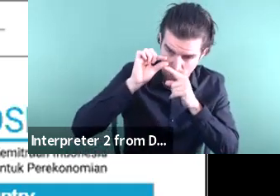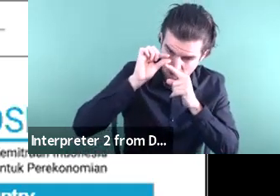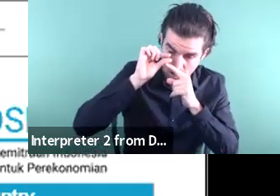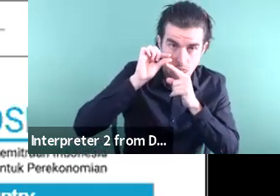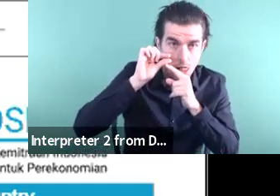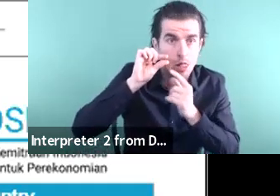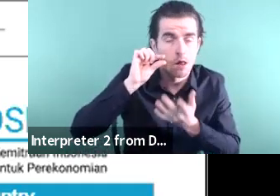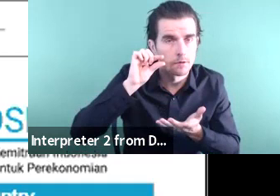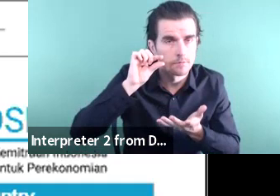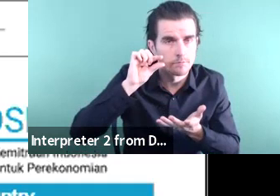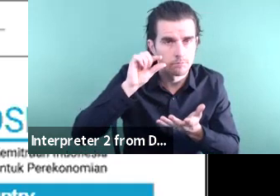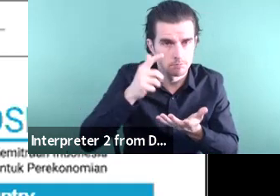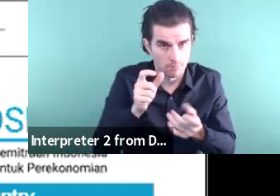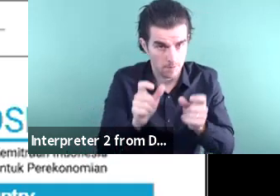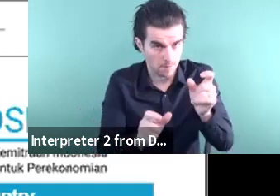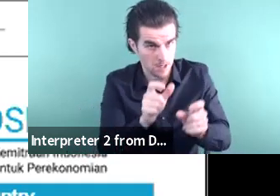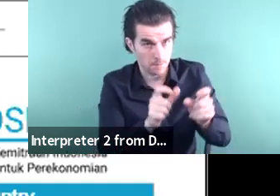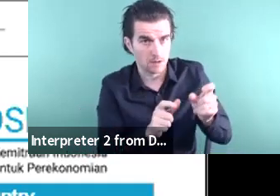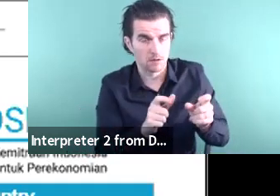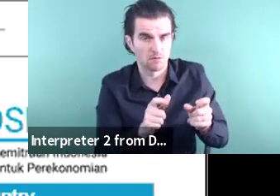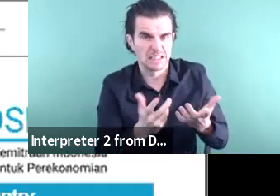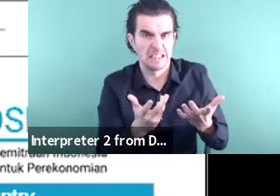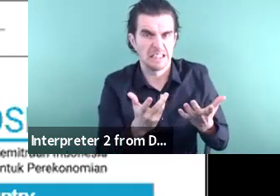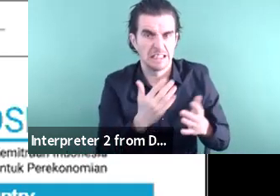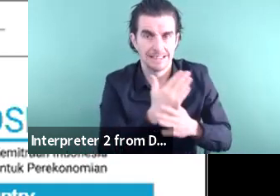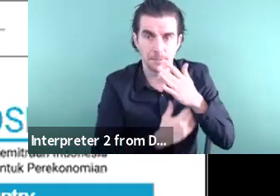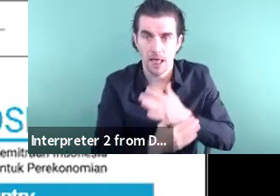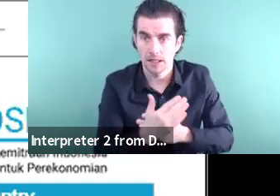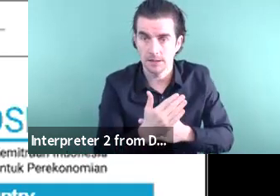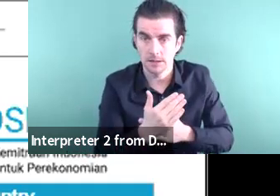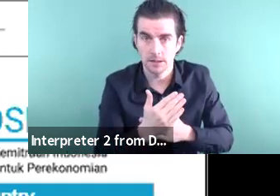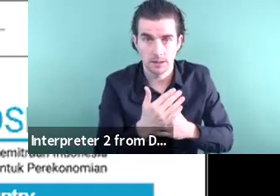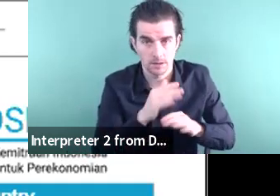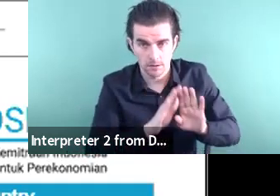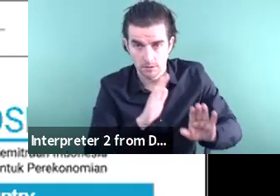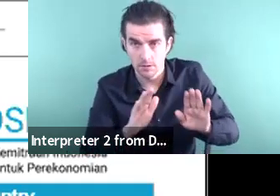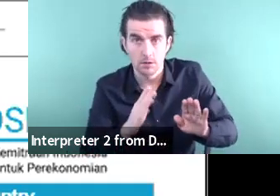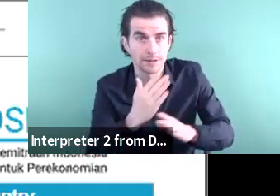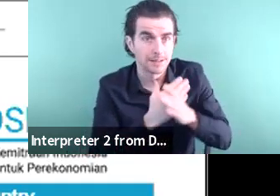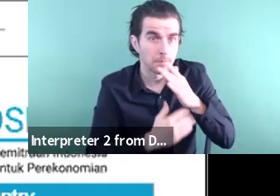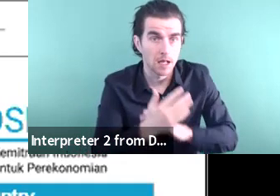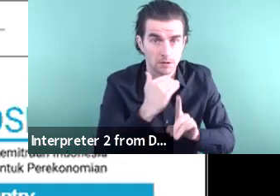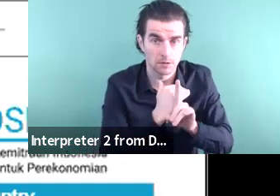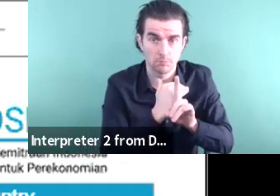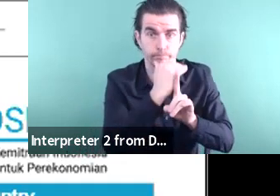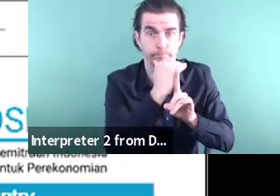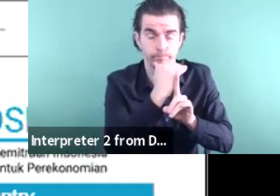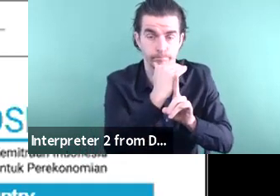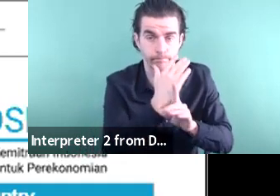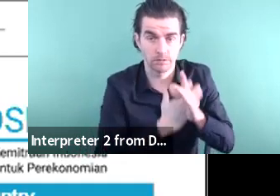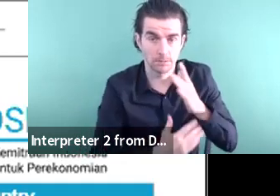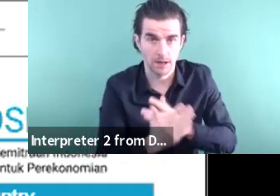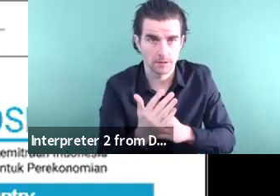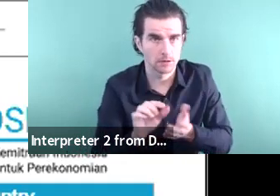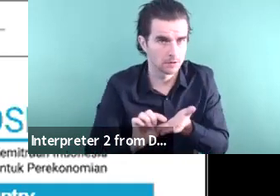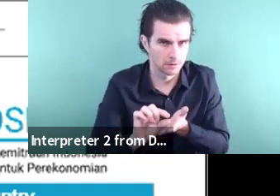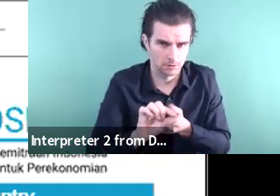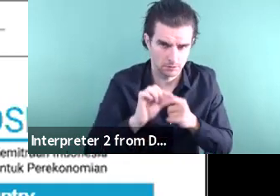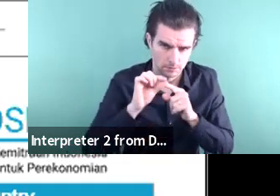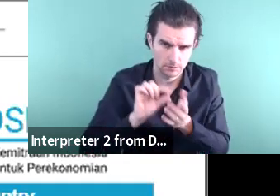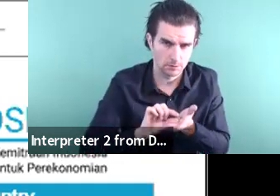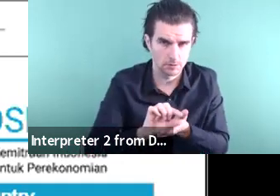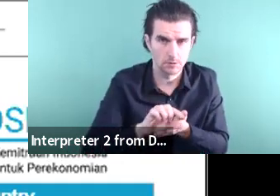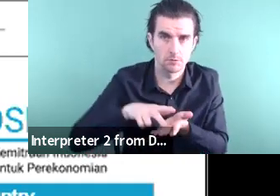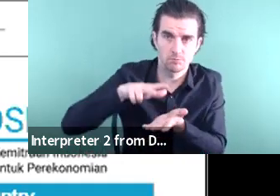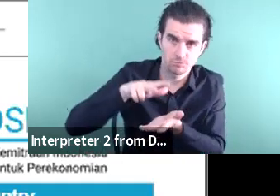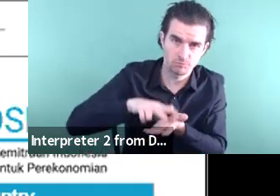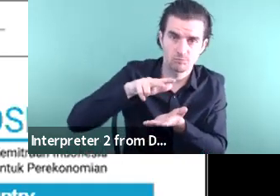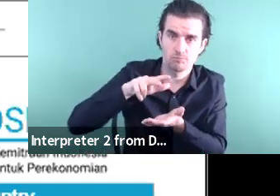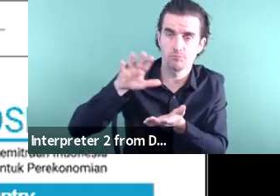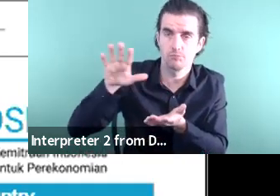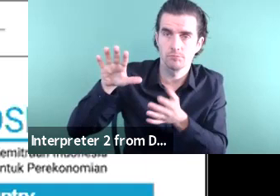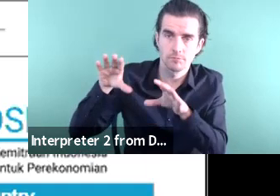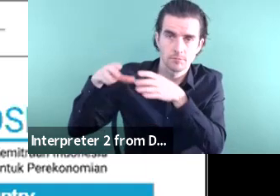of the total social security benefit in Indonesia, so yeah, currently Indonesia is doing the road map